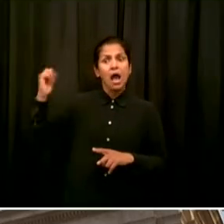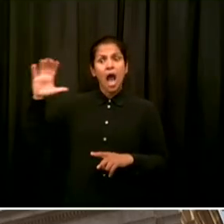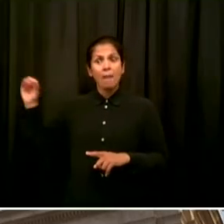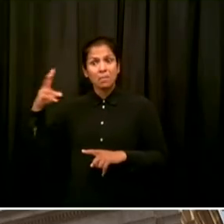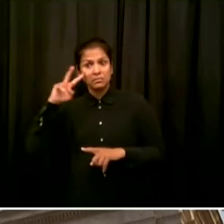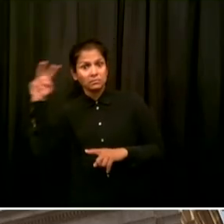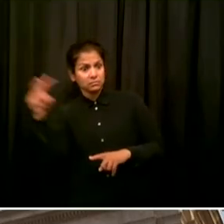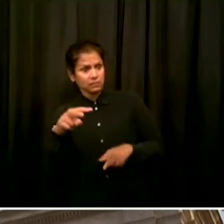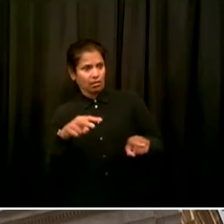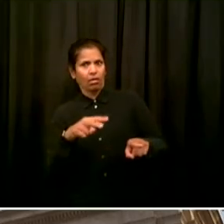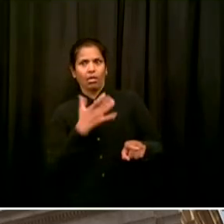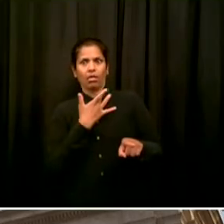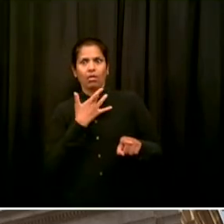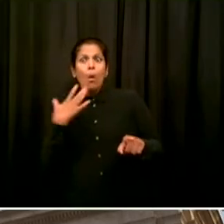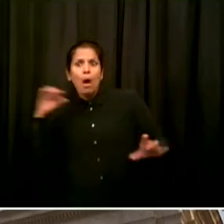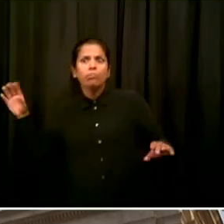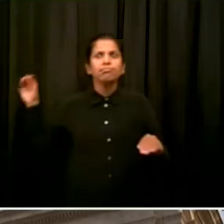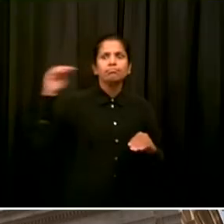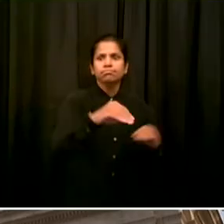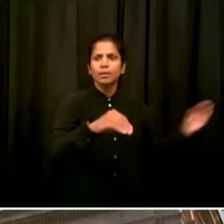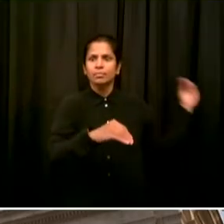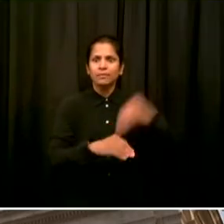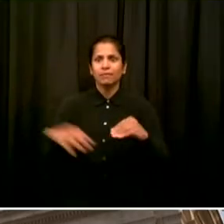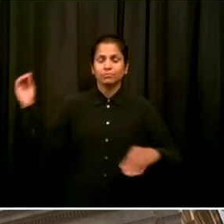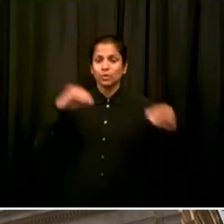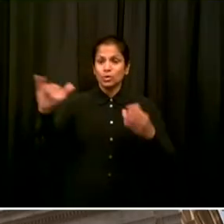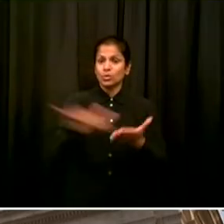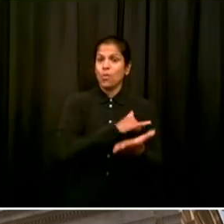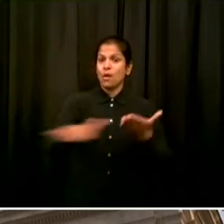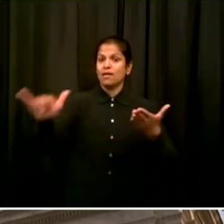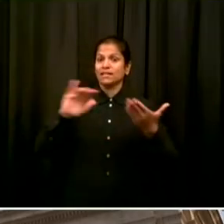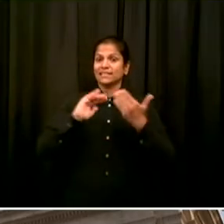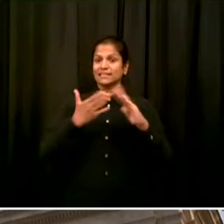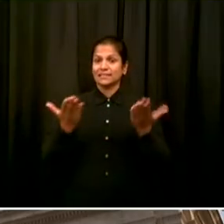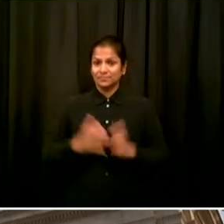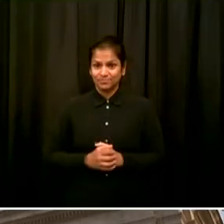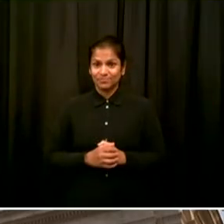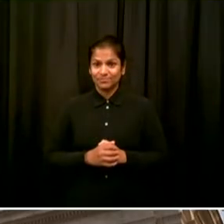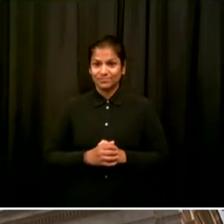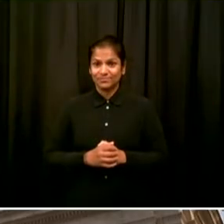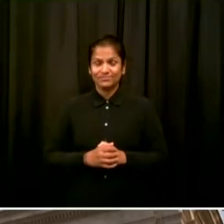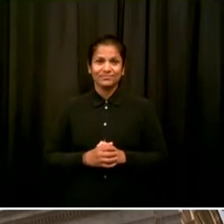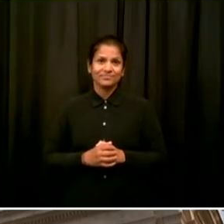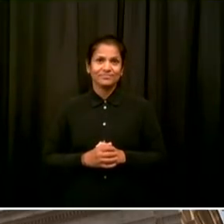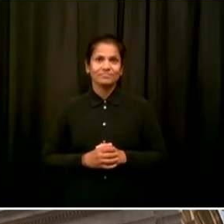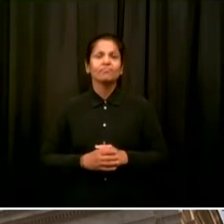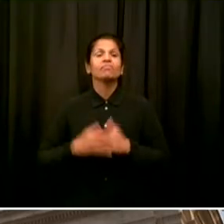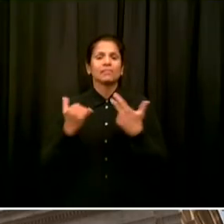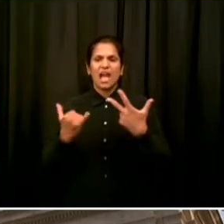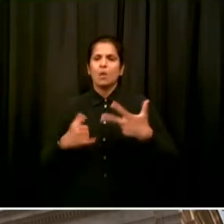TO MAKE IT HAPPEN. BUSINESSES ARE GOING TO BE REALIZING THAT